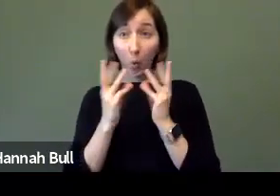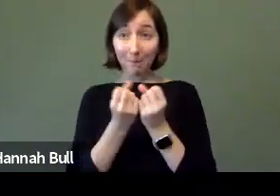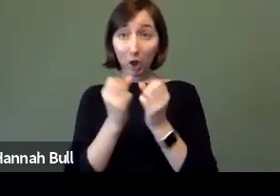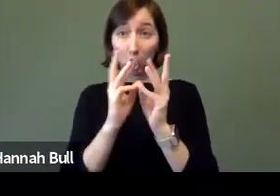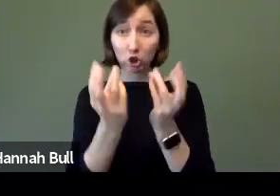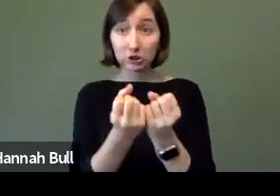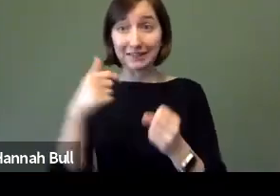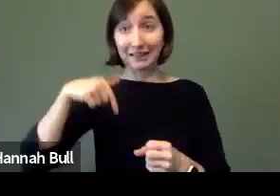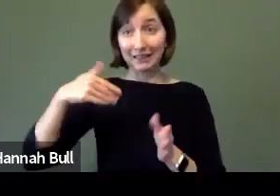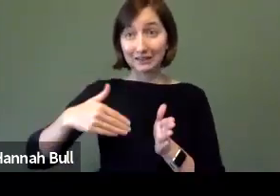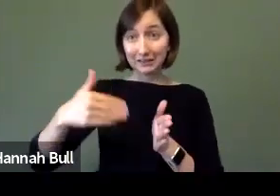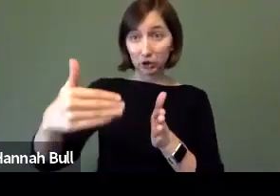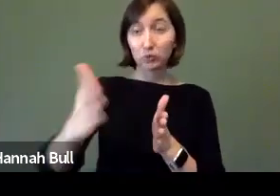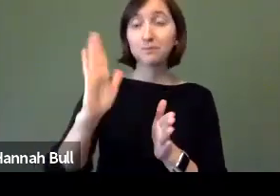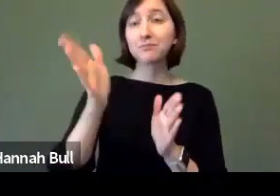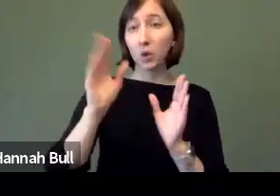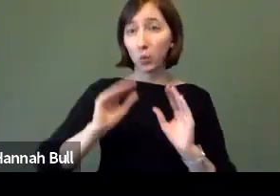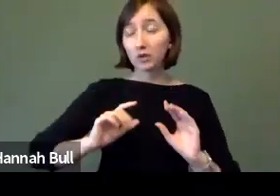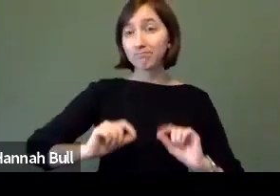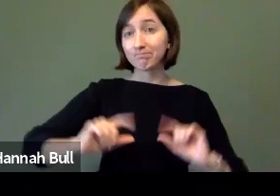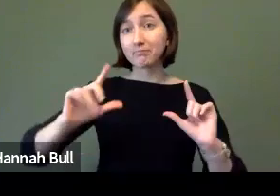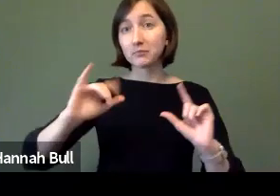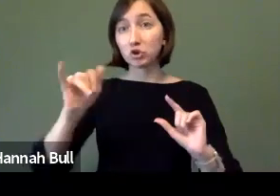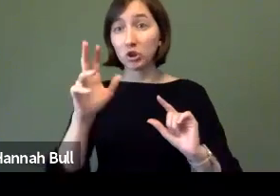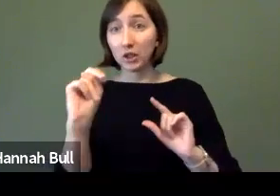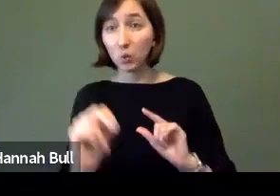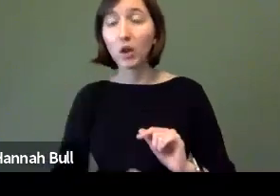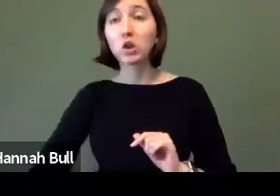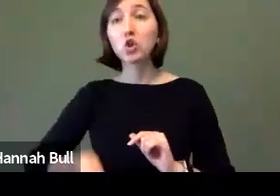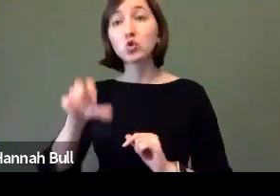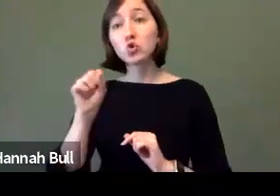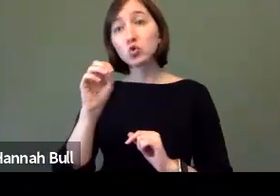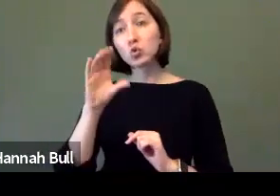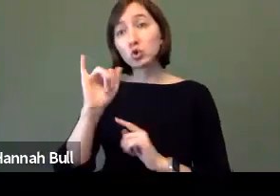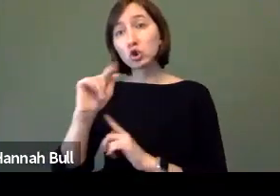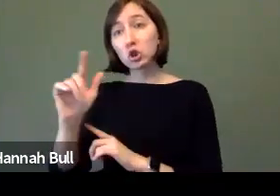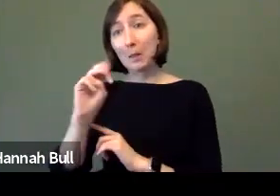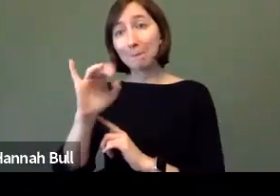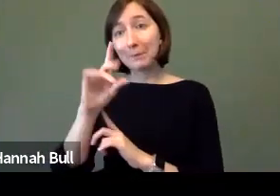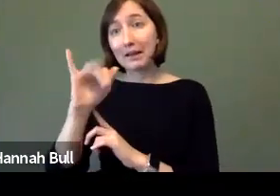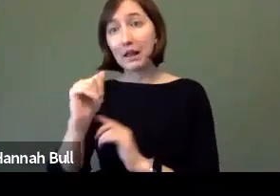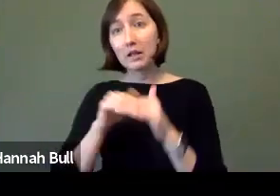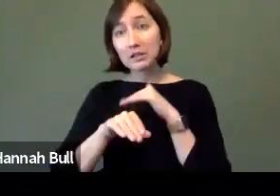We'll launch in January; we have making social media accessible for people with disabilities and in early February